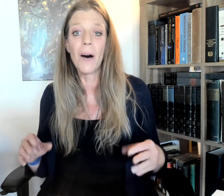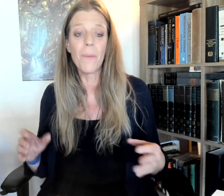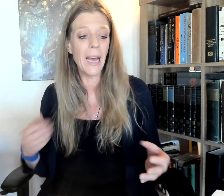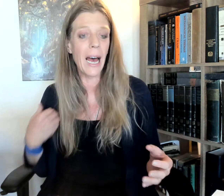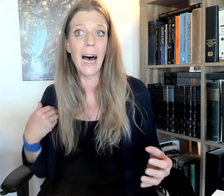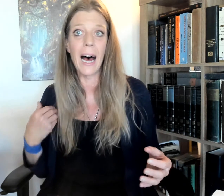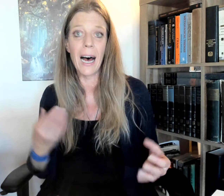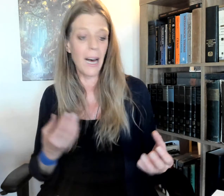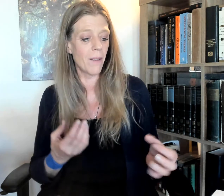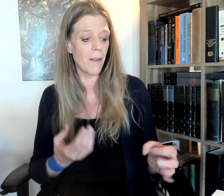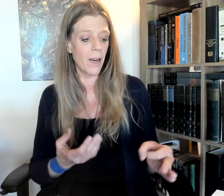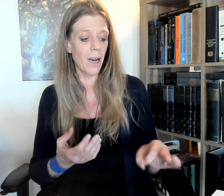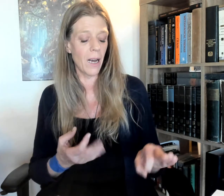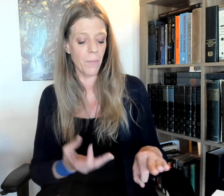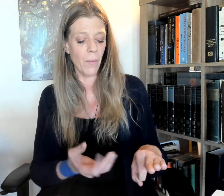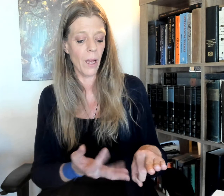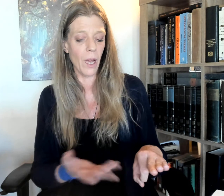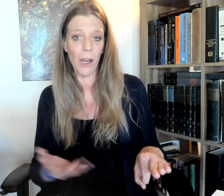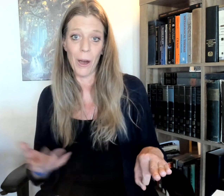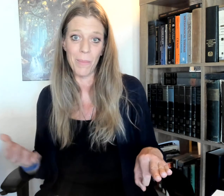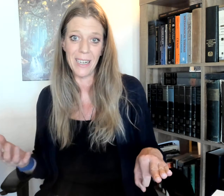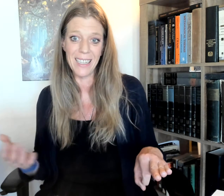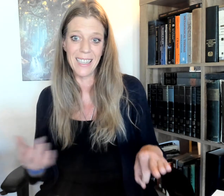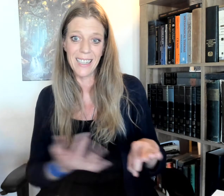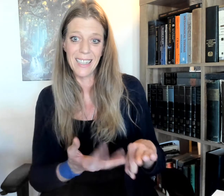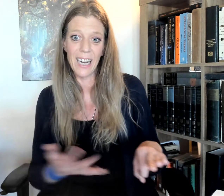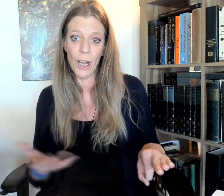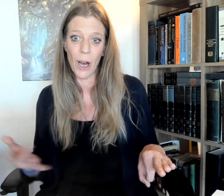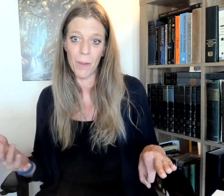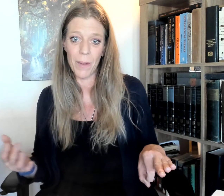We have uh CARPET. CARPET.